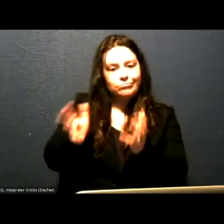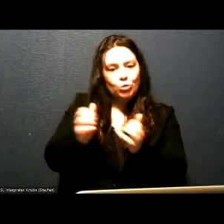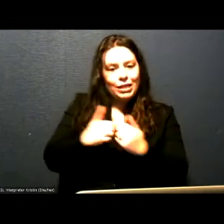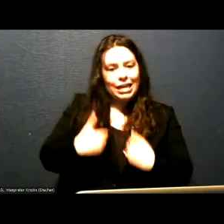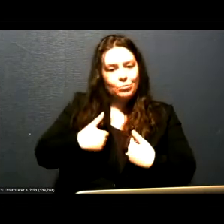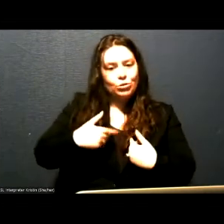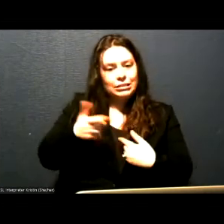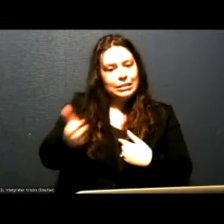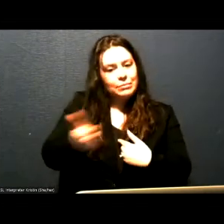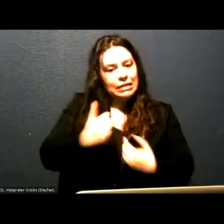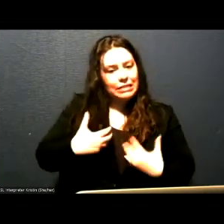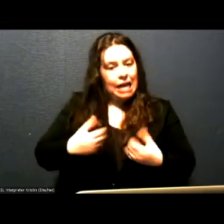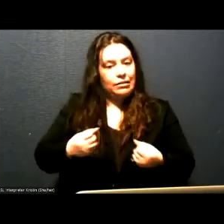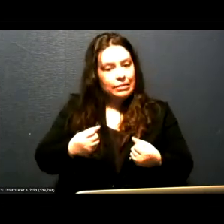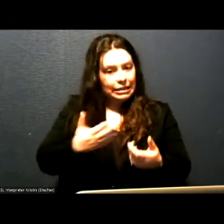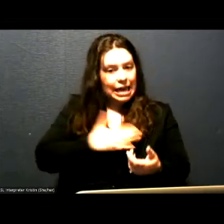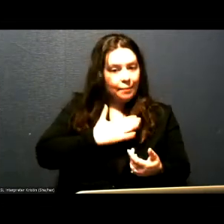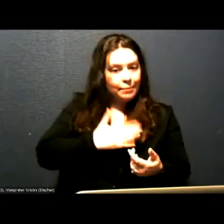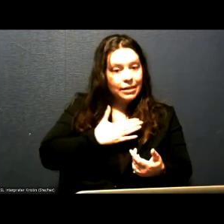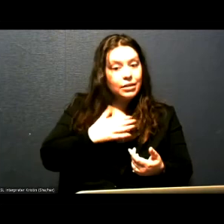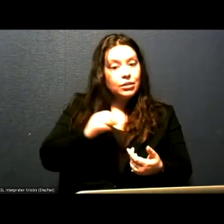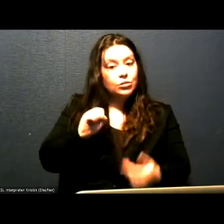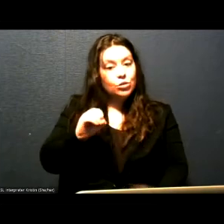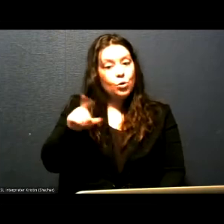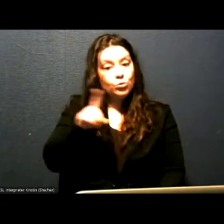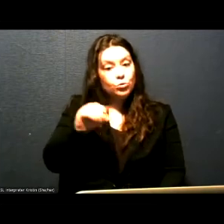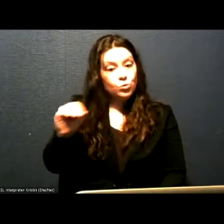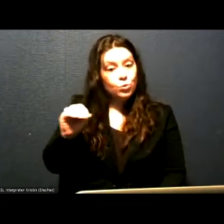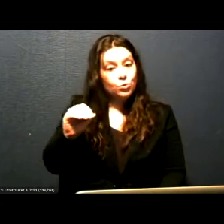so being a zookeeper I found is perfect for that and I get to really know them